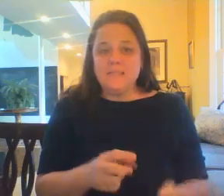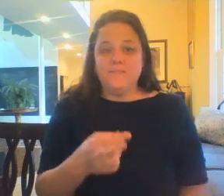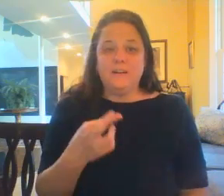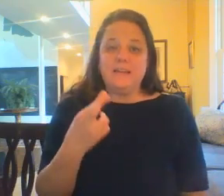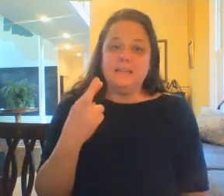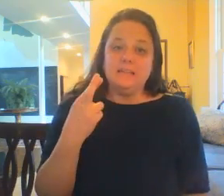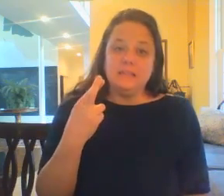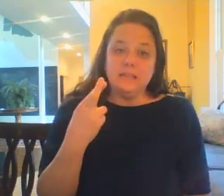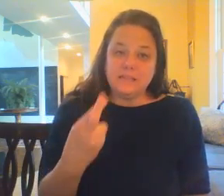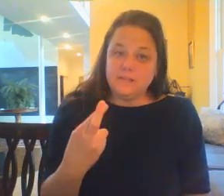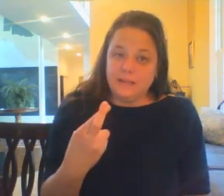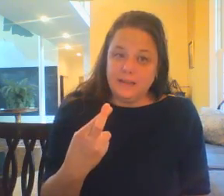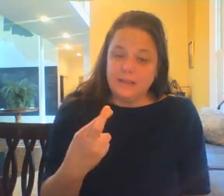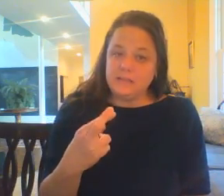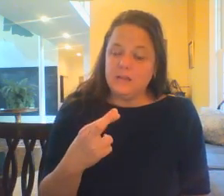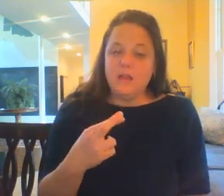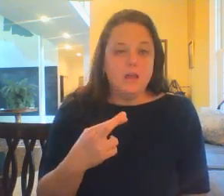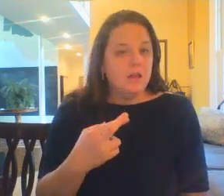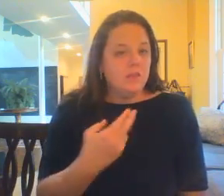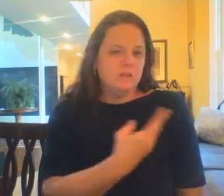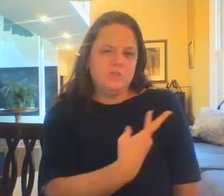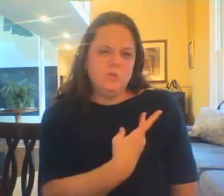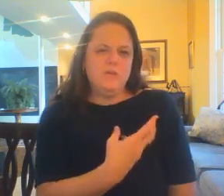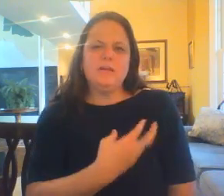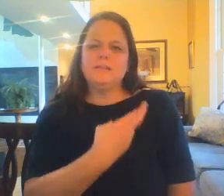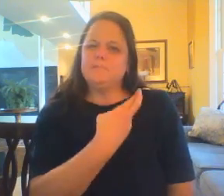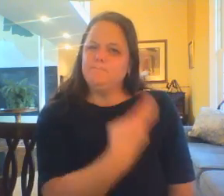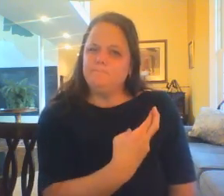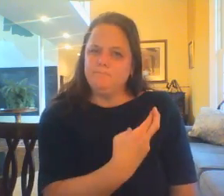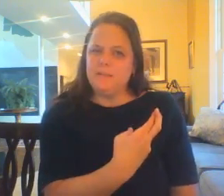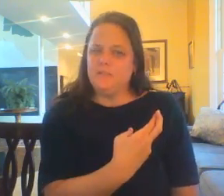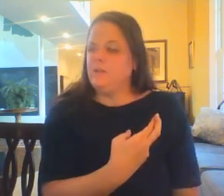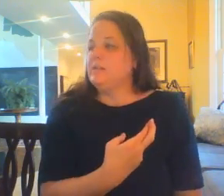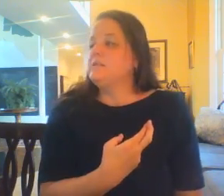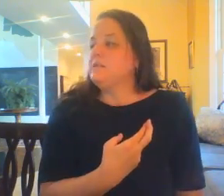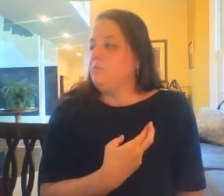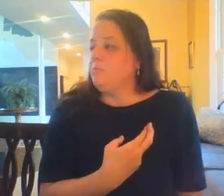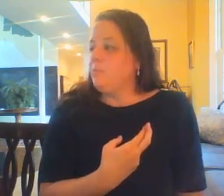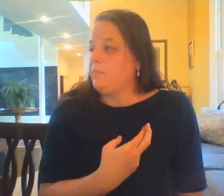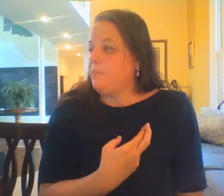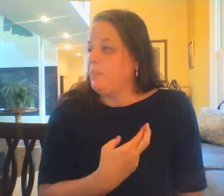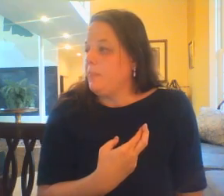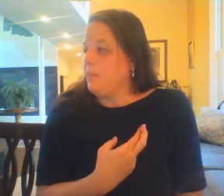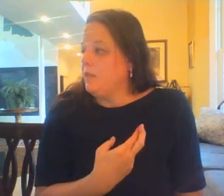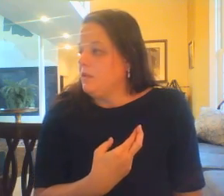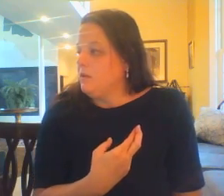friend is like this the two of us best